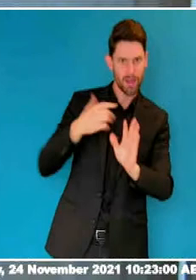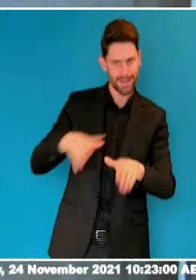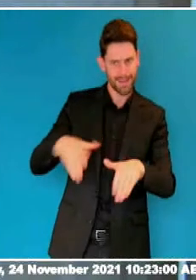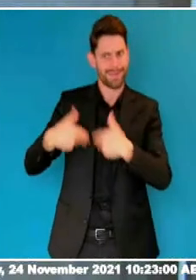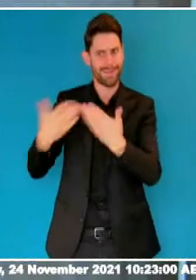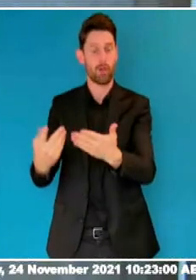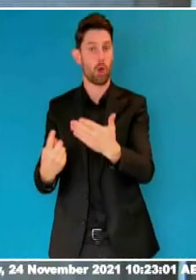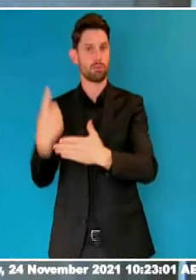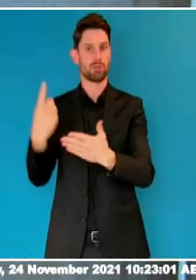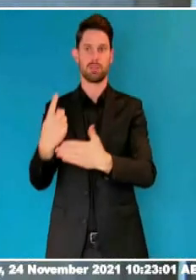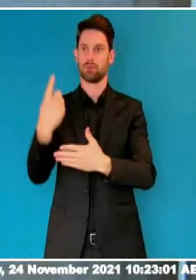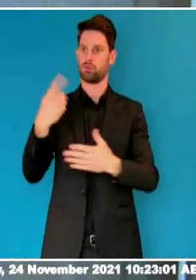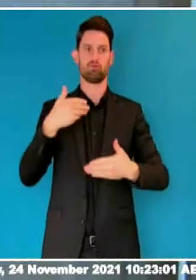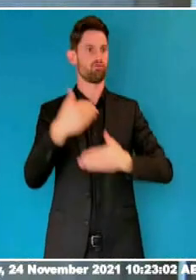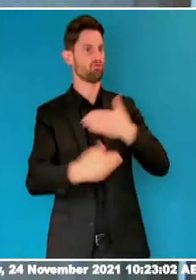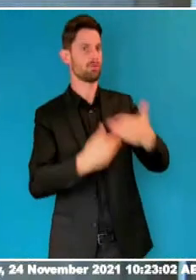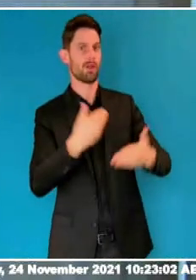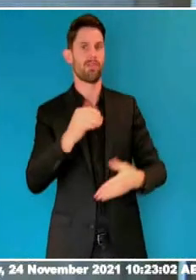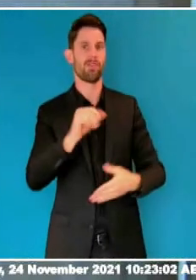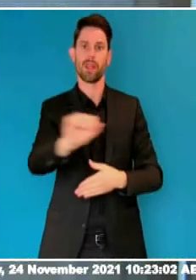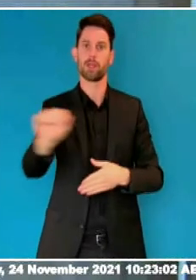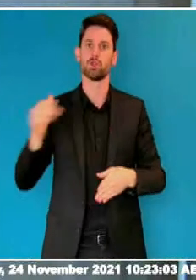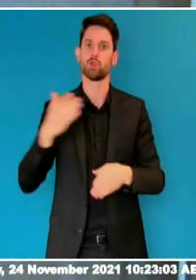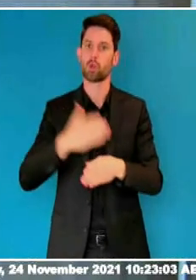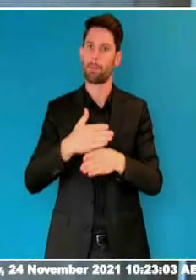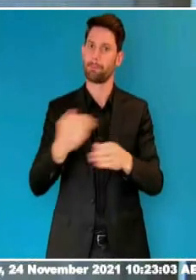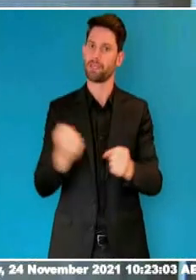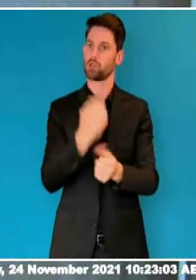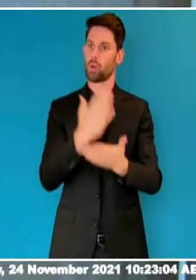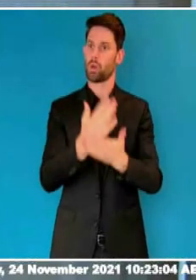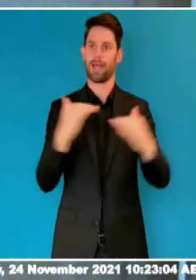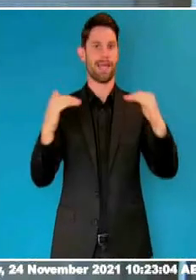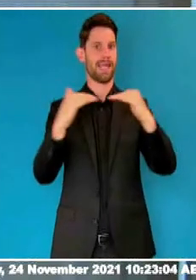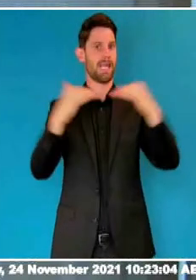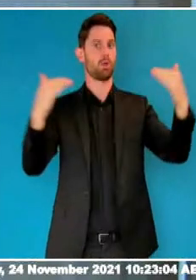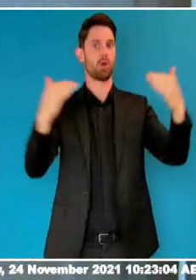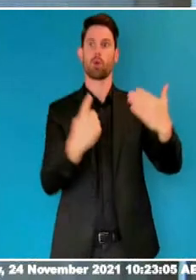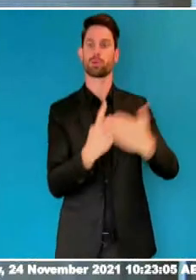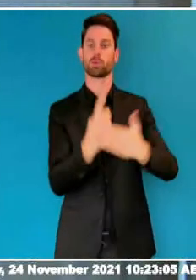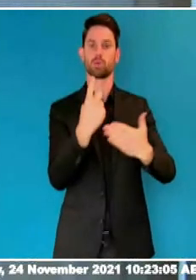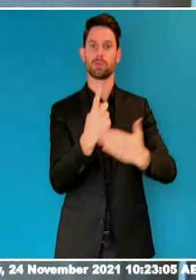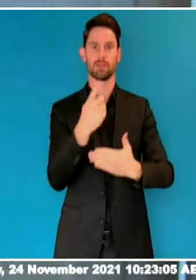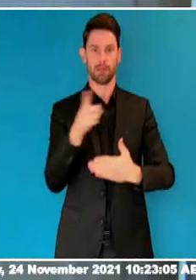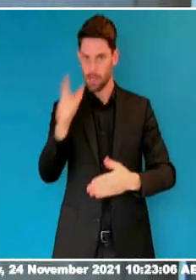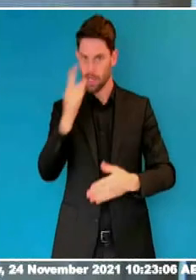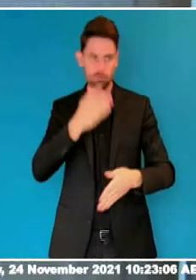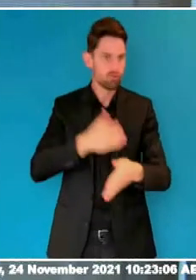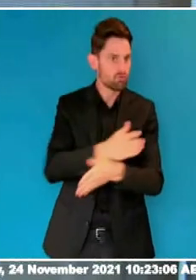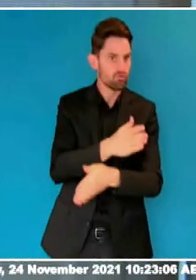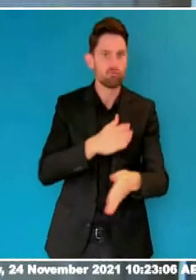their roles, and to have equal opportunity in being productive and also progressing